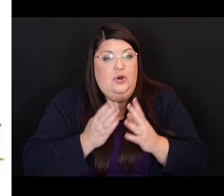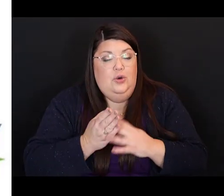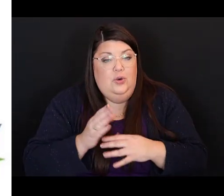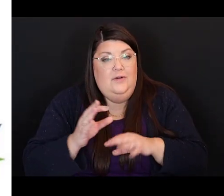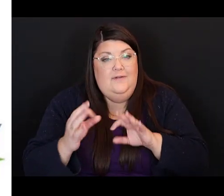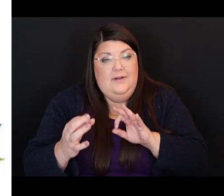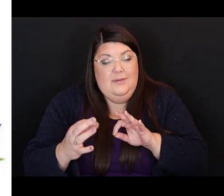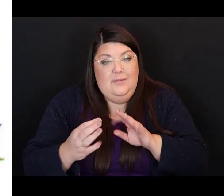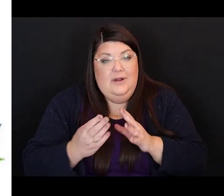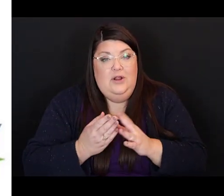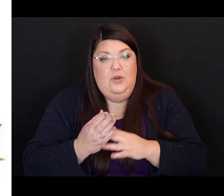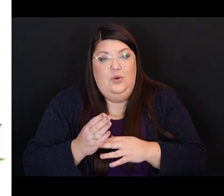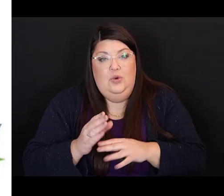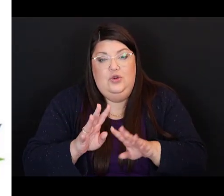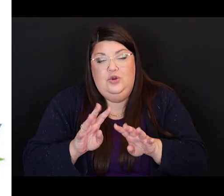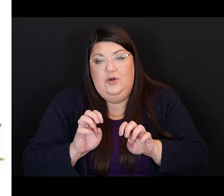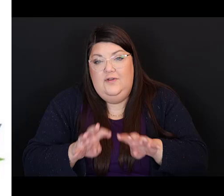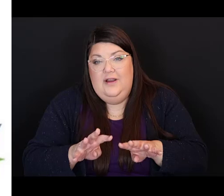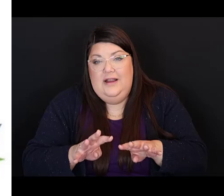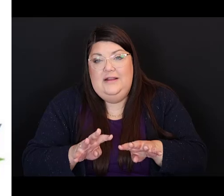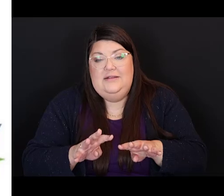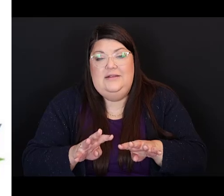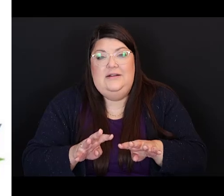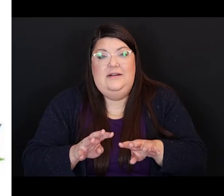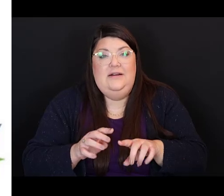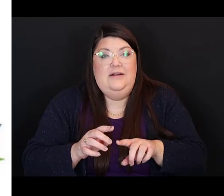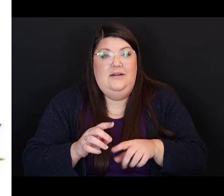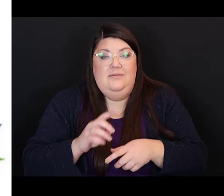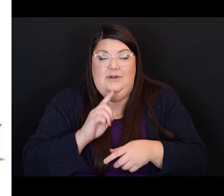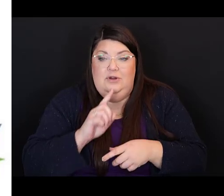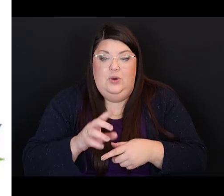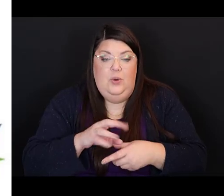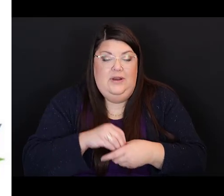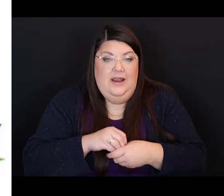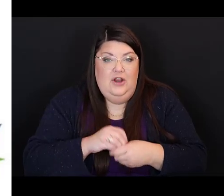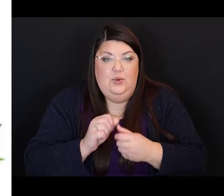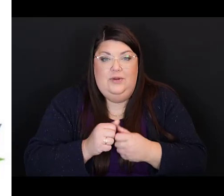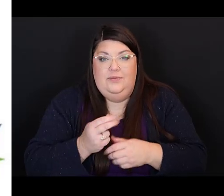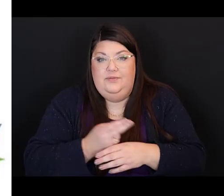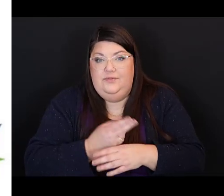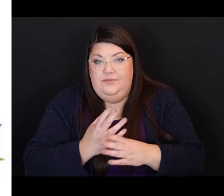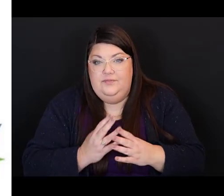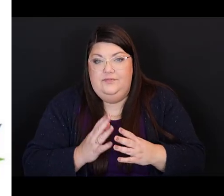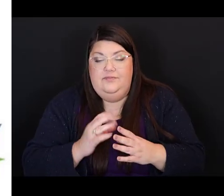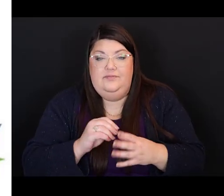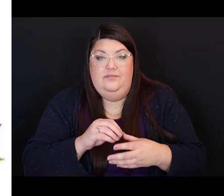heard through the feedback and through surveys, and just from being so engaged with your users